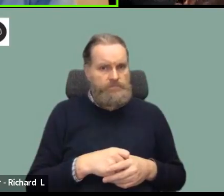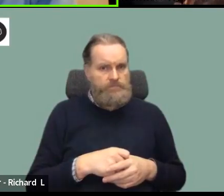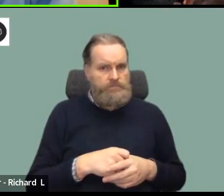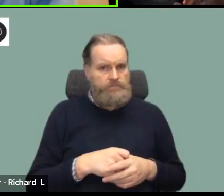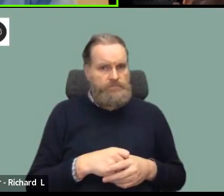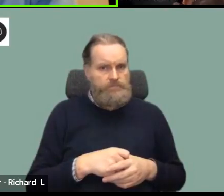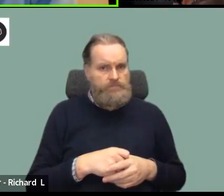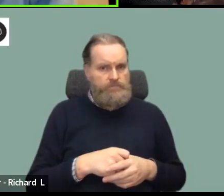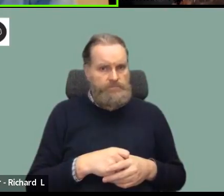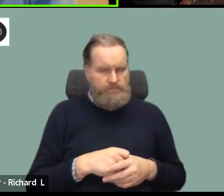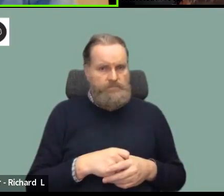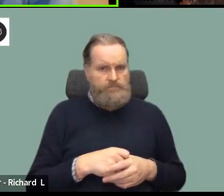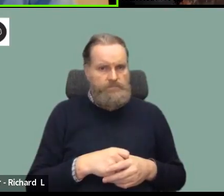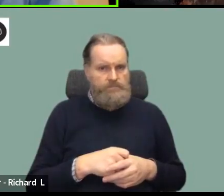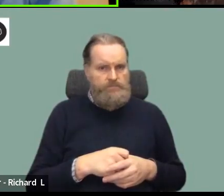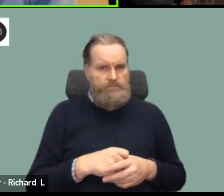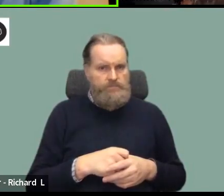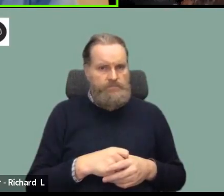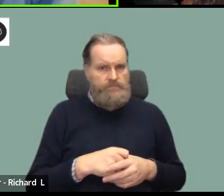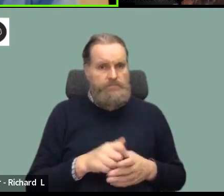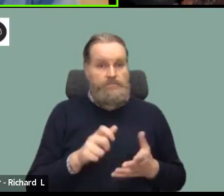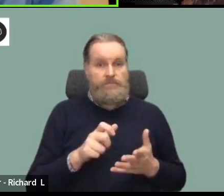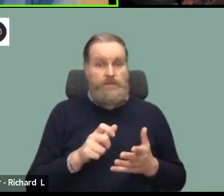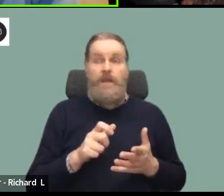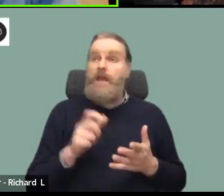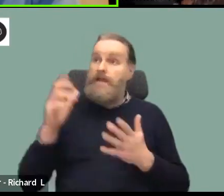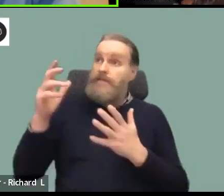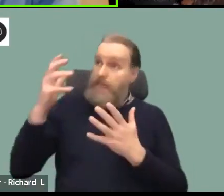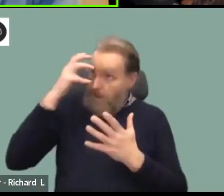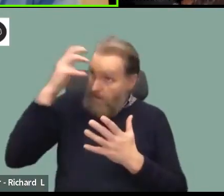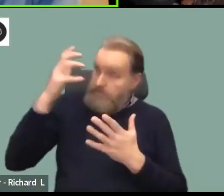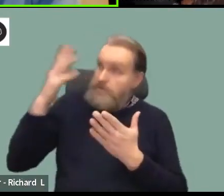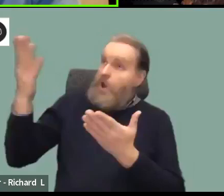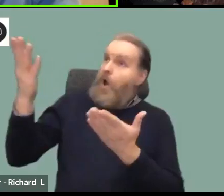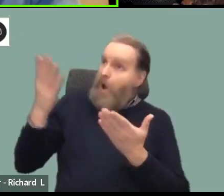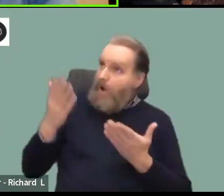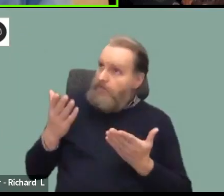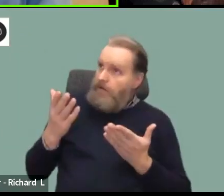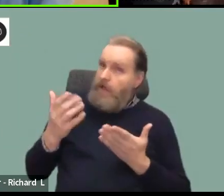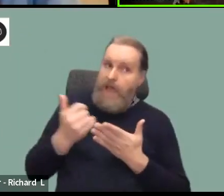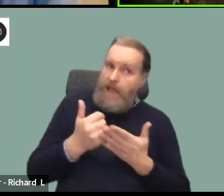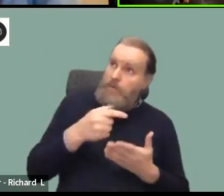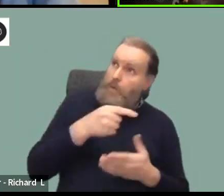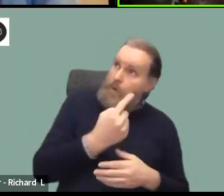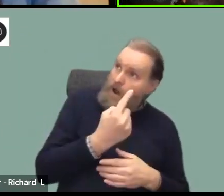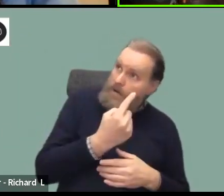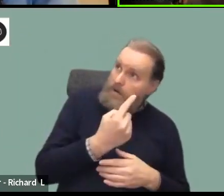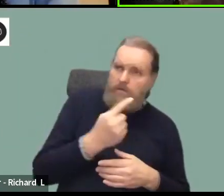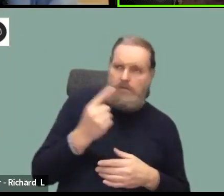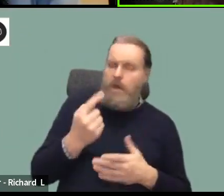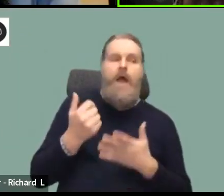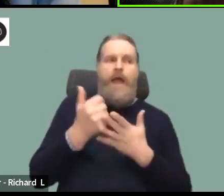they need to give us something. What we're saying is there has to be given in a way that. t all our members Bennett t all our members Benefit not just in some employers.